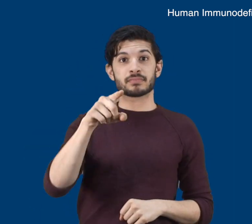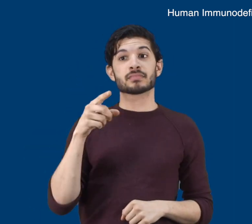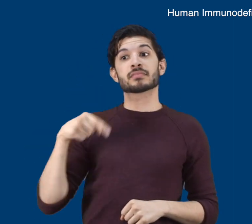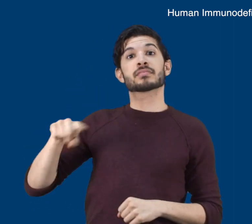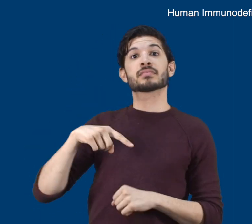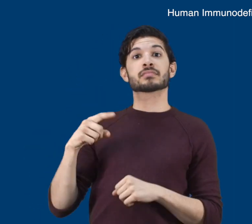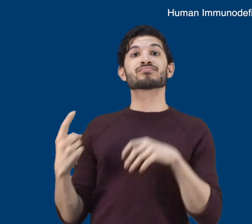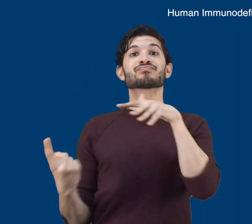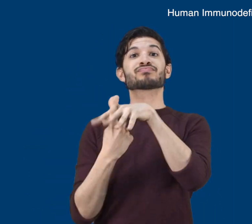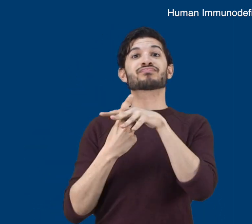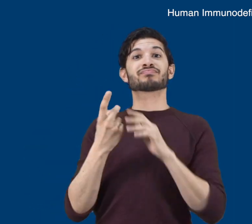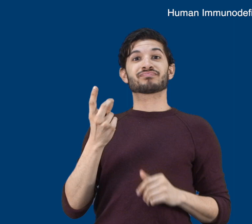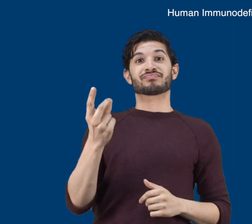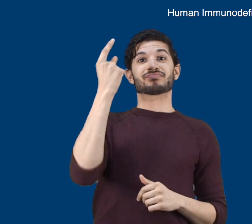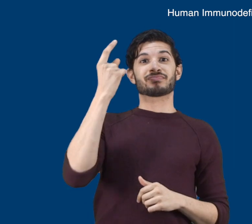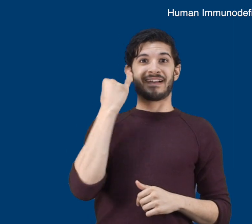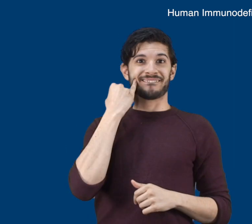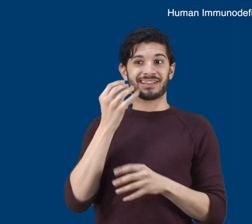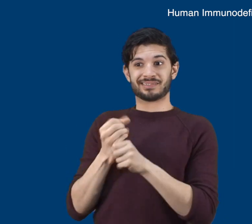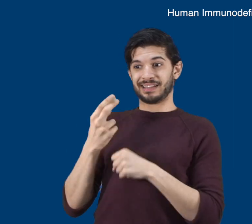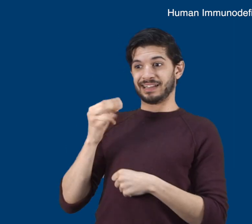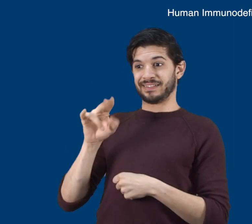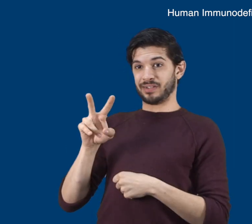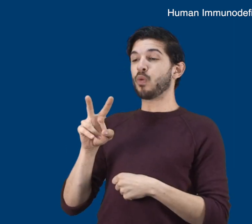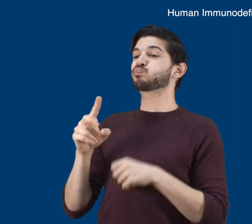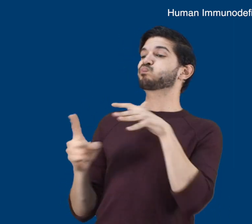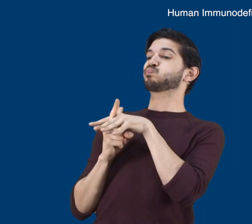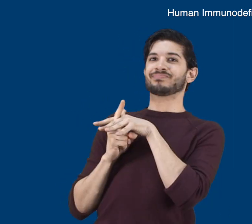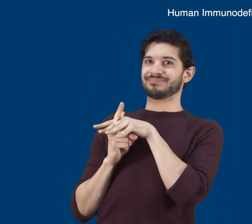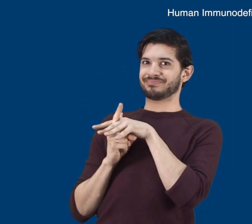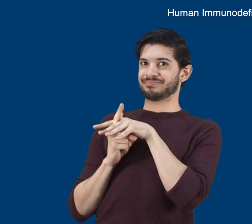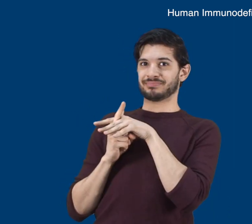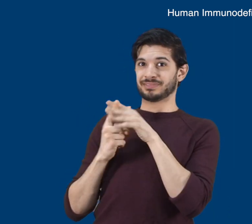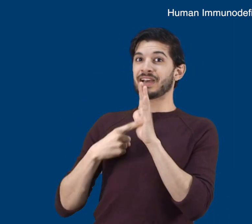HIV symptoms do not appear right away as soon as you get infected with HIV.